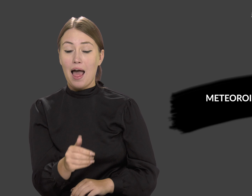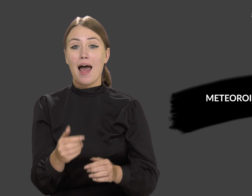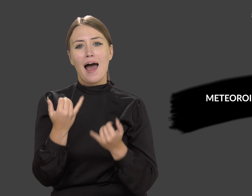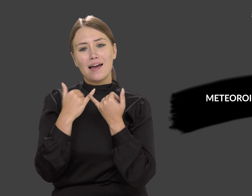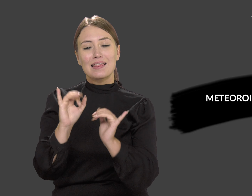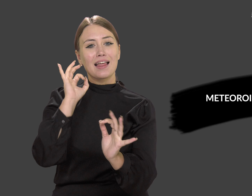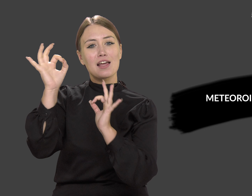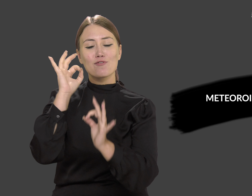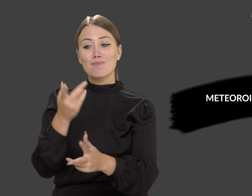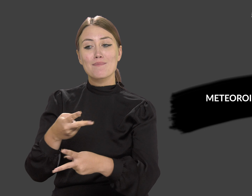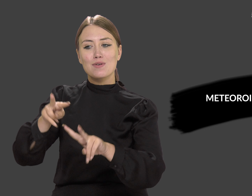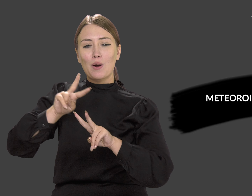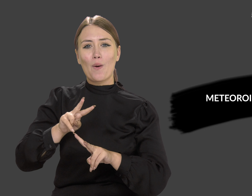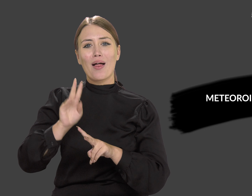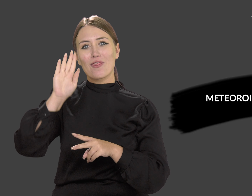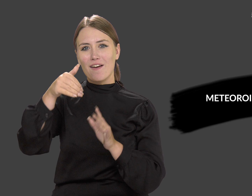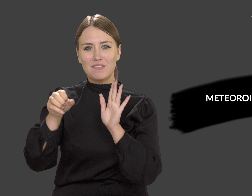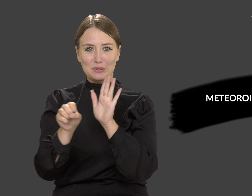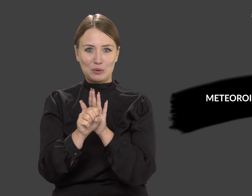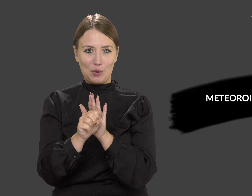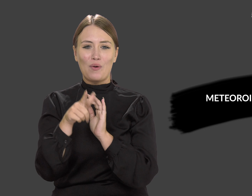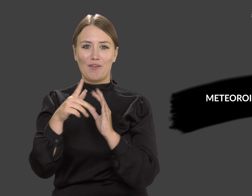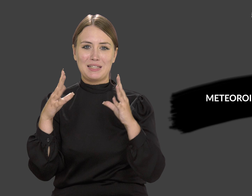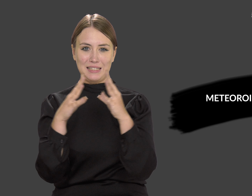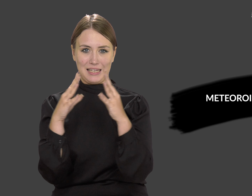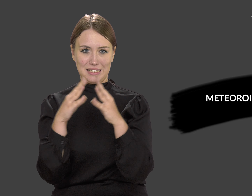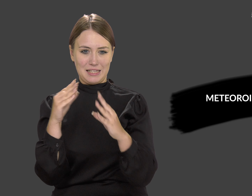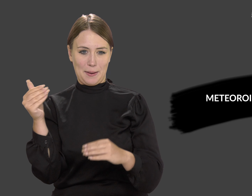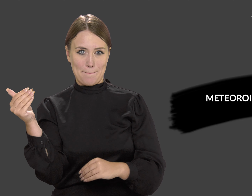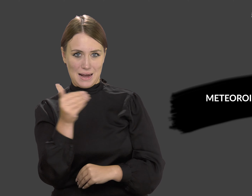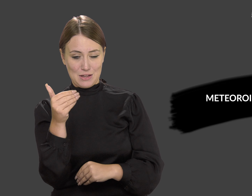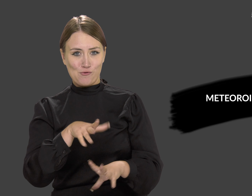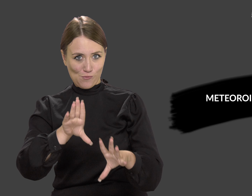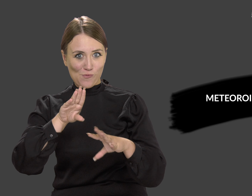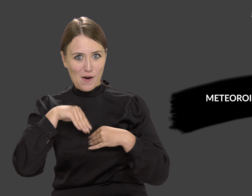and according to other sources, up to 10 meters.